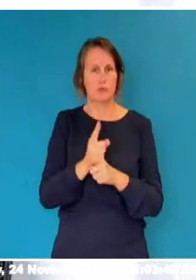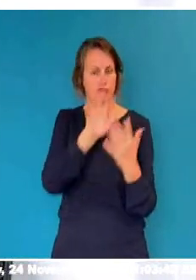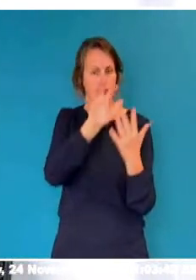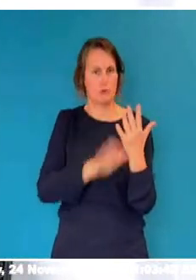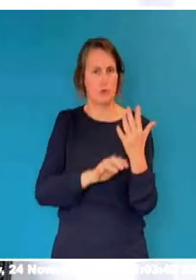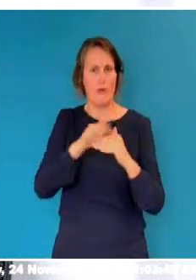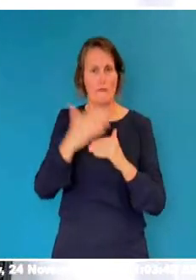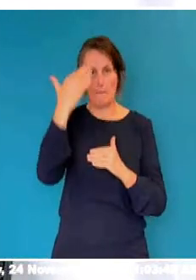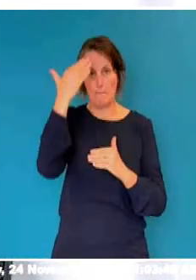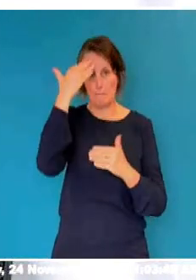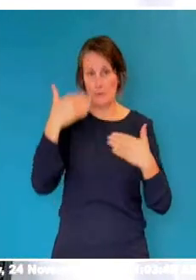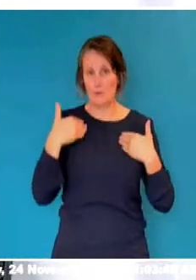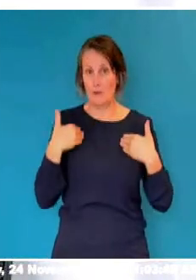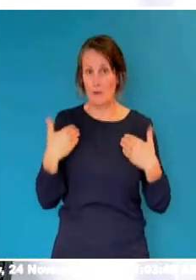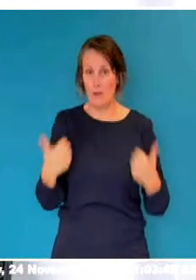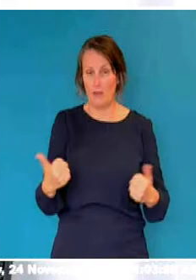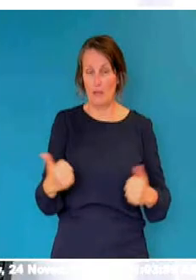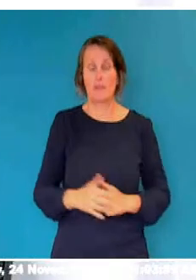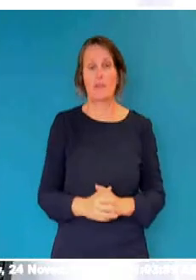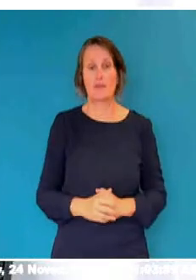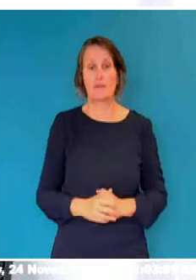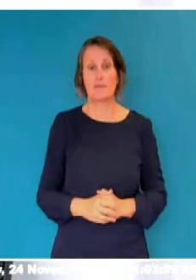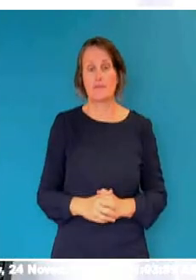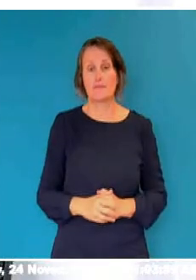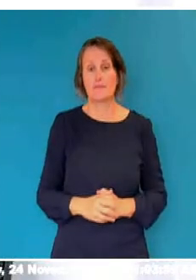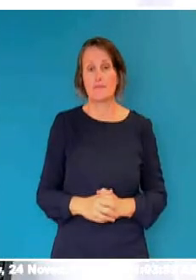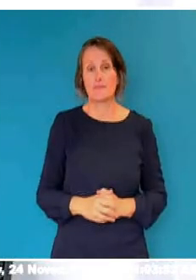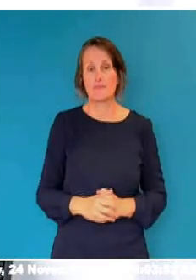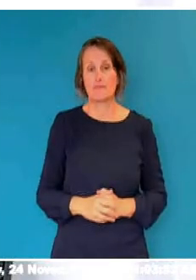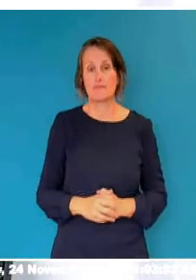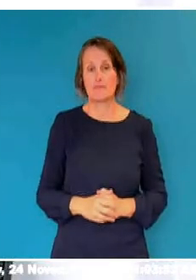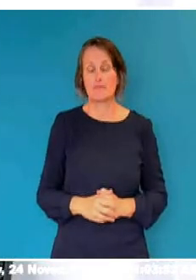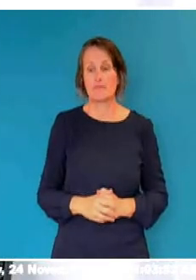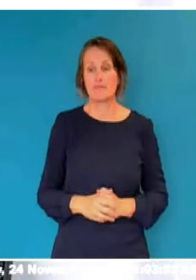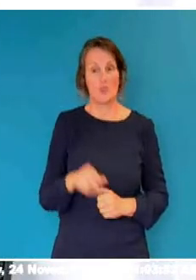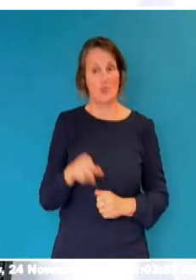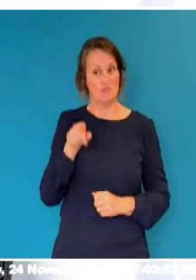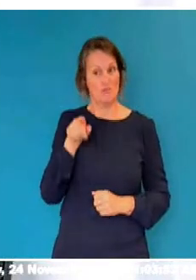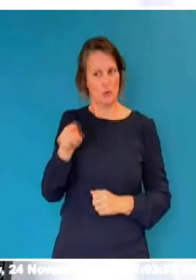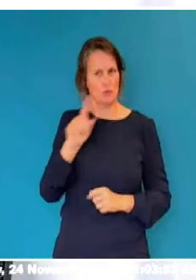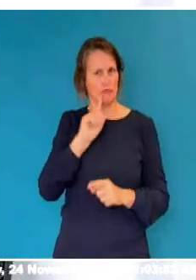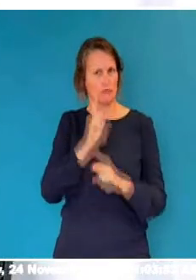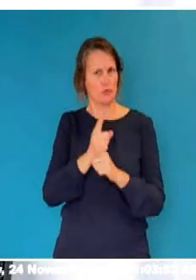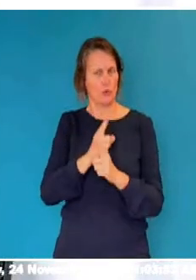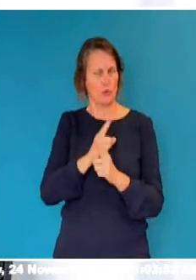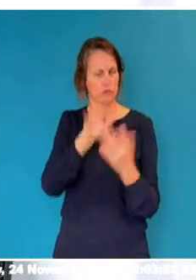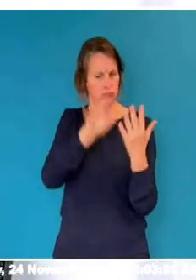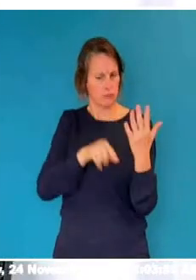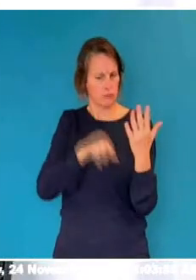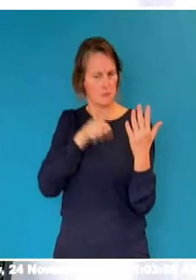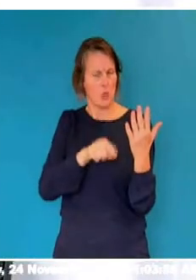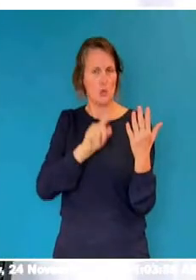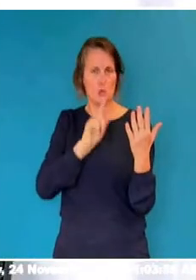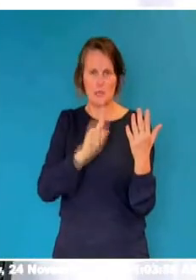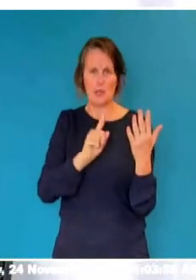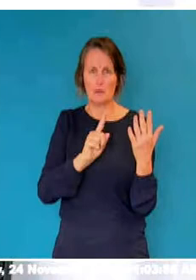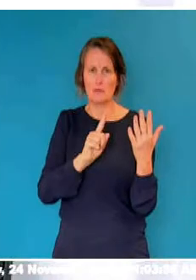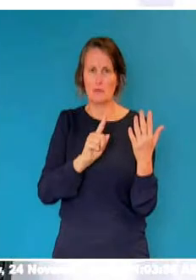health. You observed that it is perhaps an area of increasing